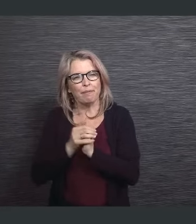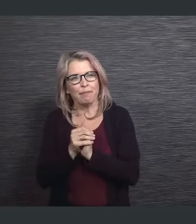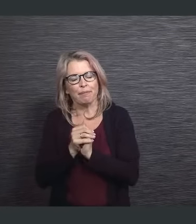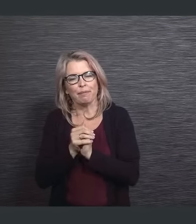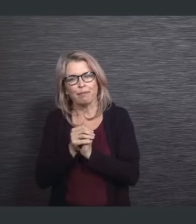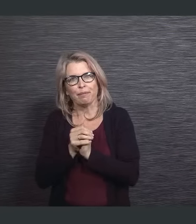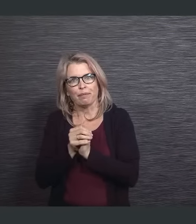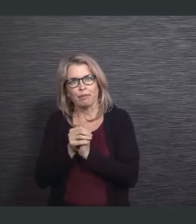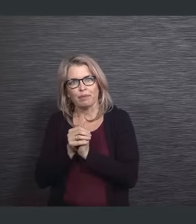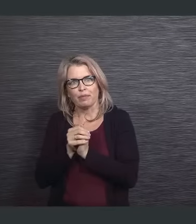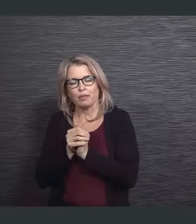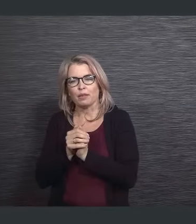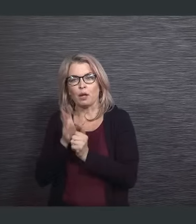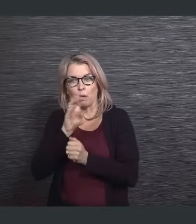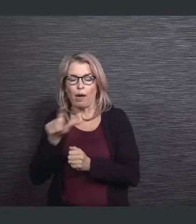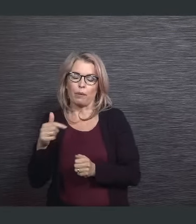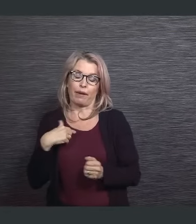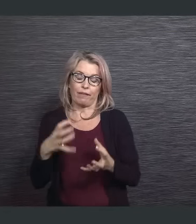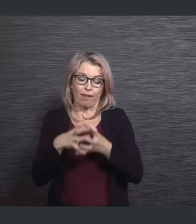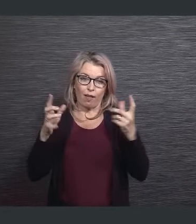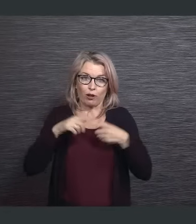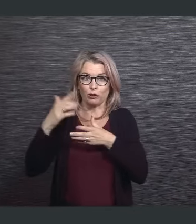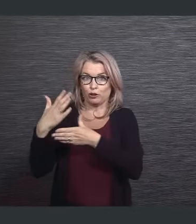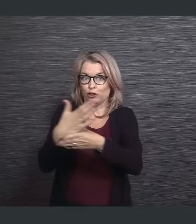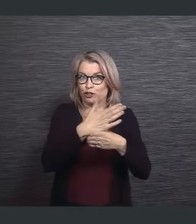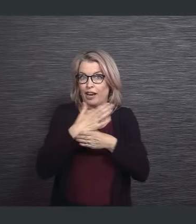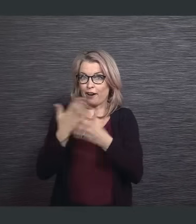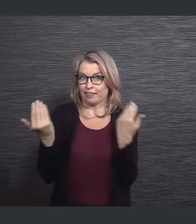Well, we have a lot to share with you tonight.